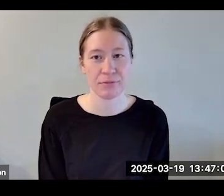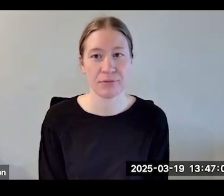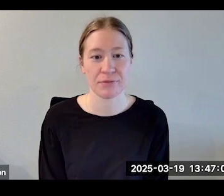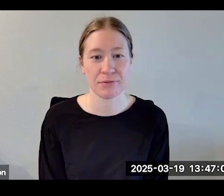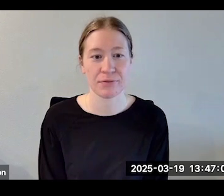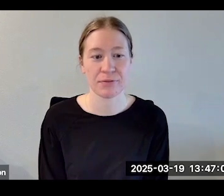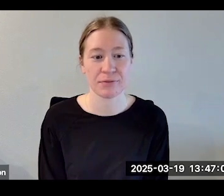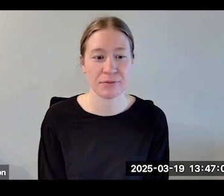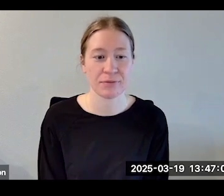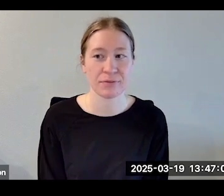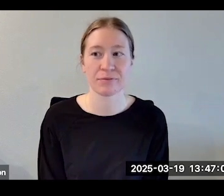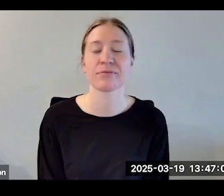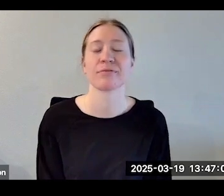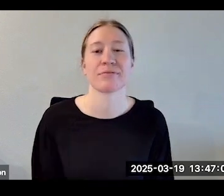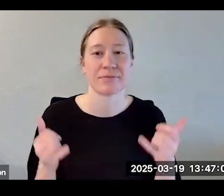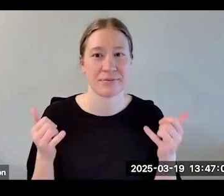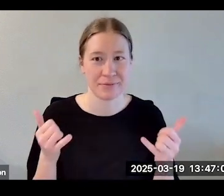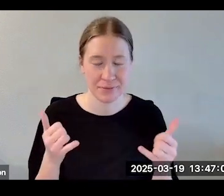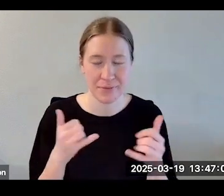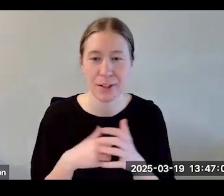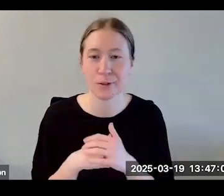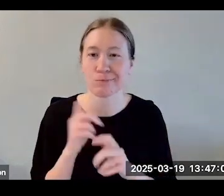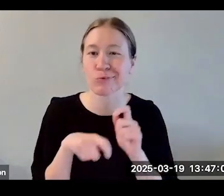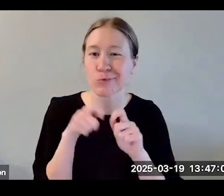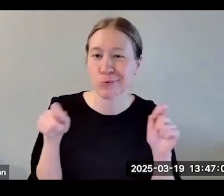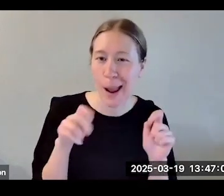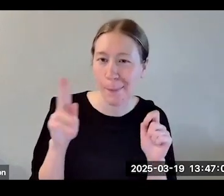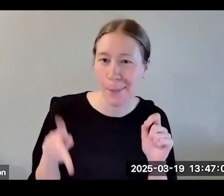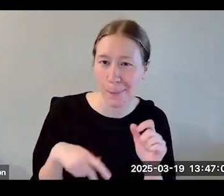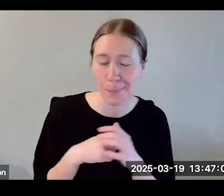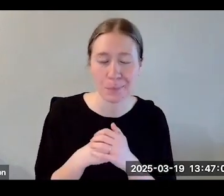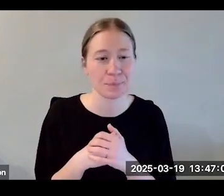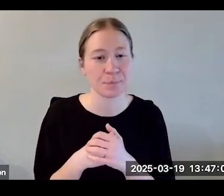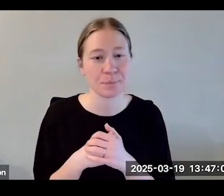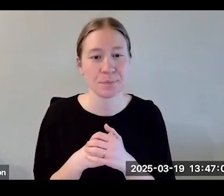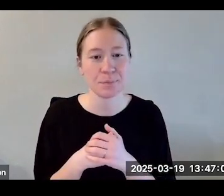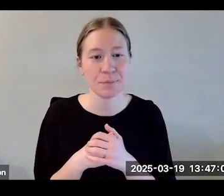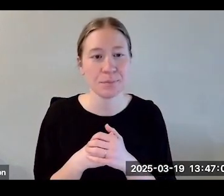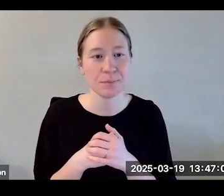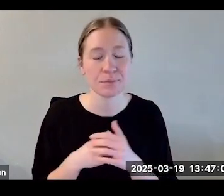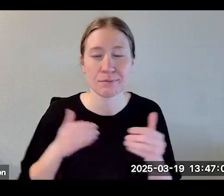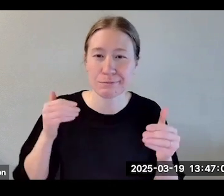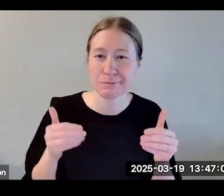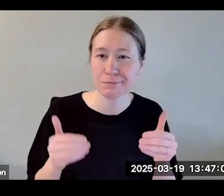And I'm just gonna run through a few wrap-up items, really. So as a reminder,